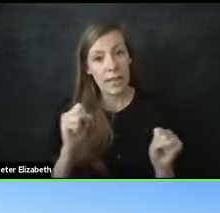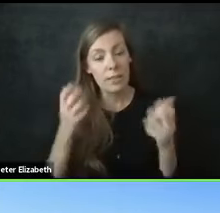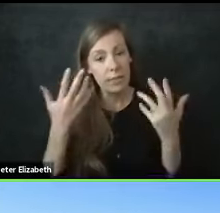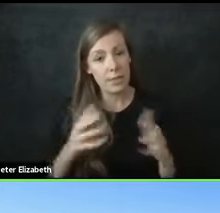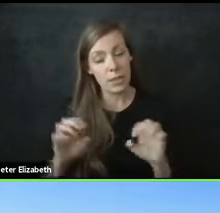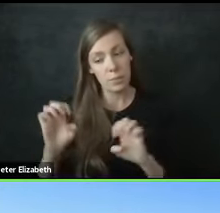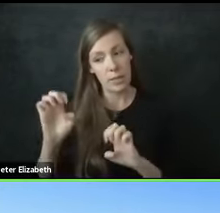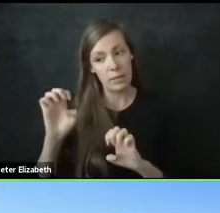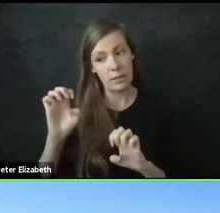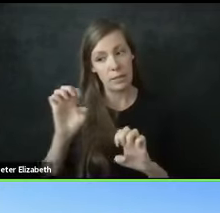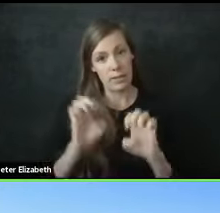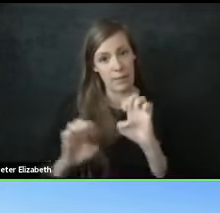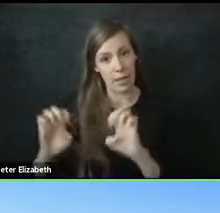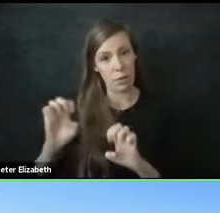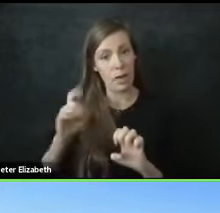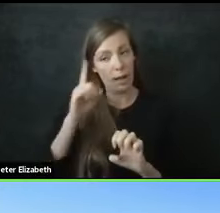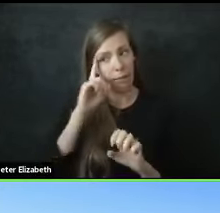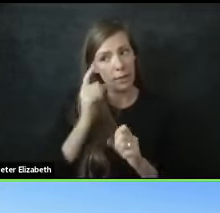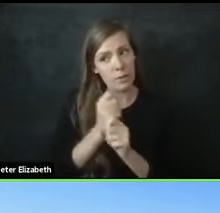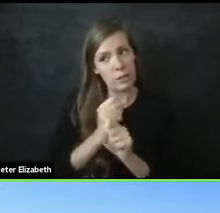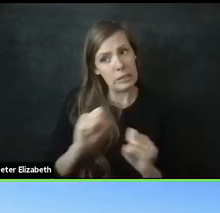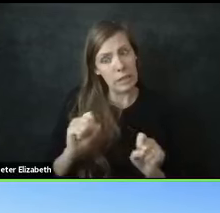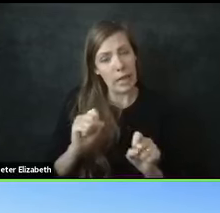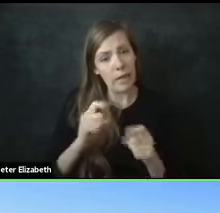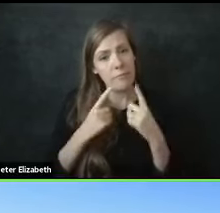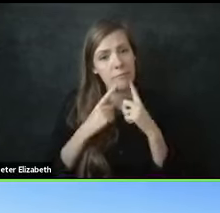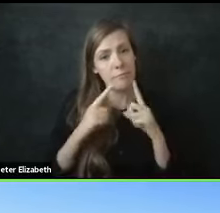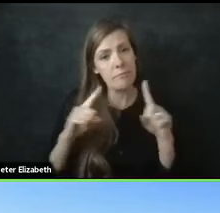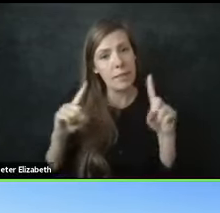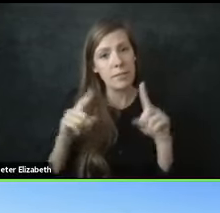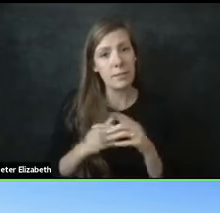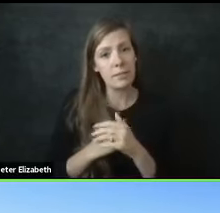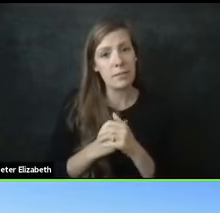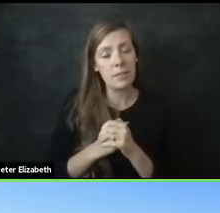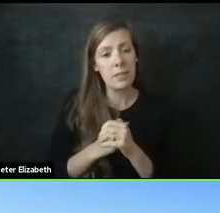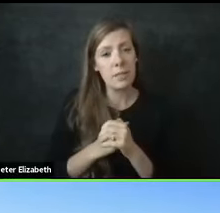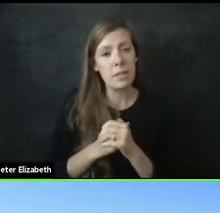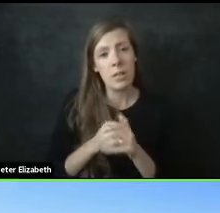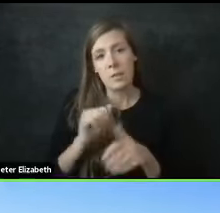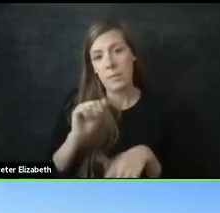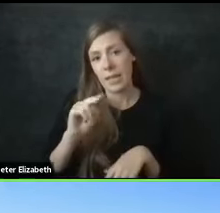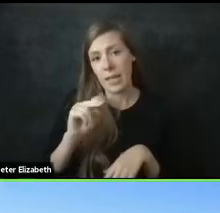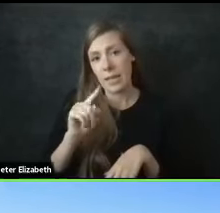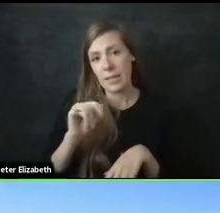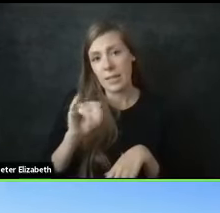I think it's very safe, a very effective vaccine. The antibody levels, which show